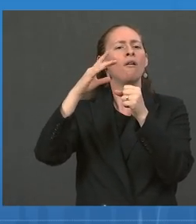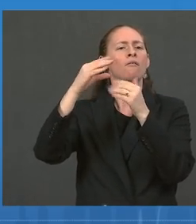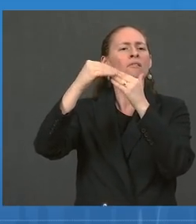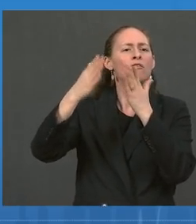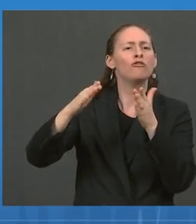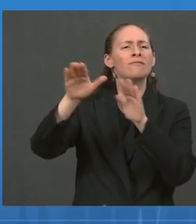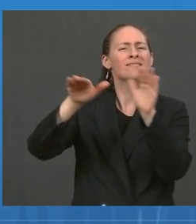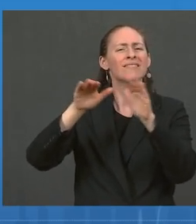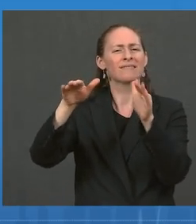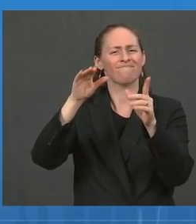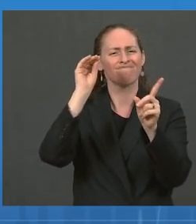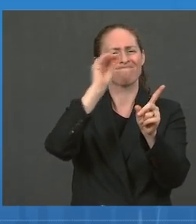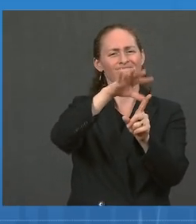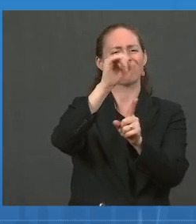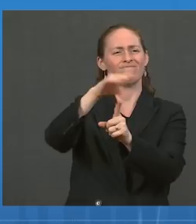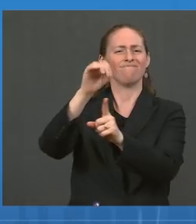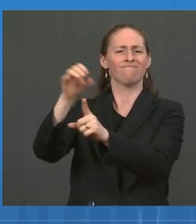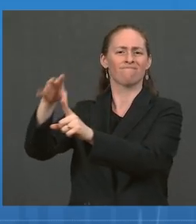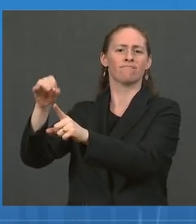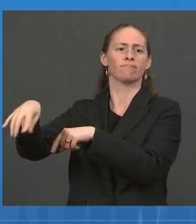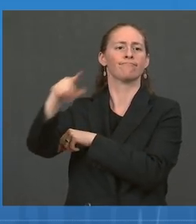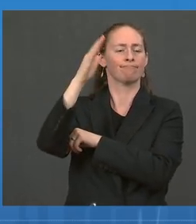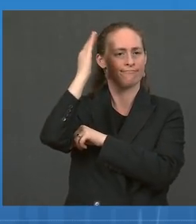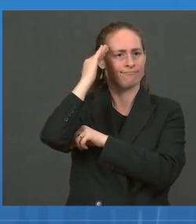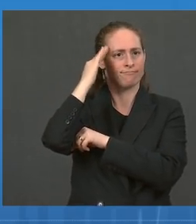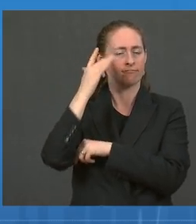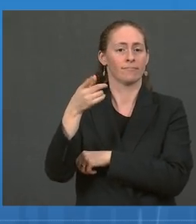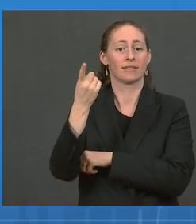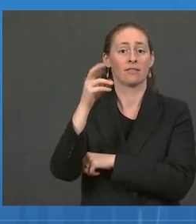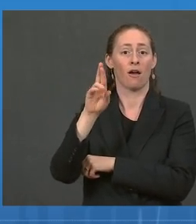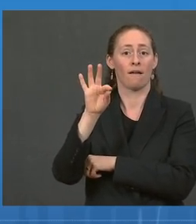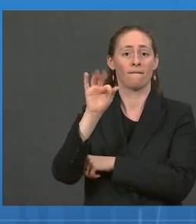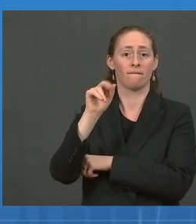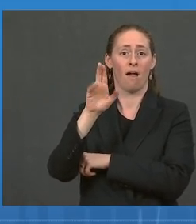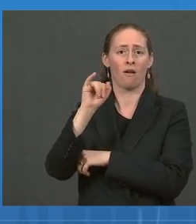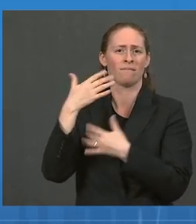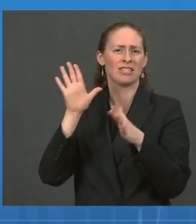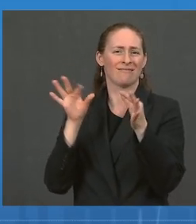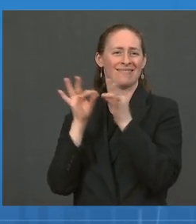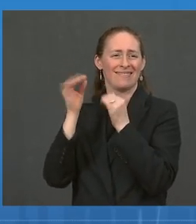What we know now -- you know, what Dr. Fauci ended with -- that people who are vaccinated now